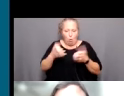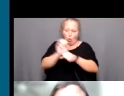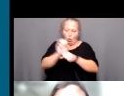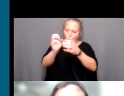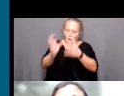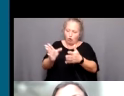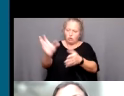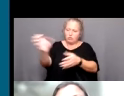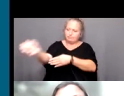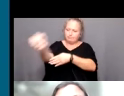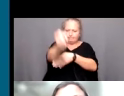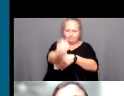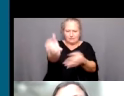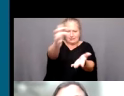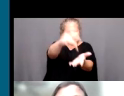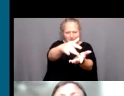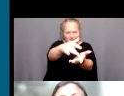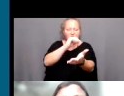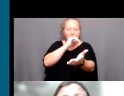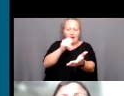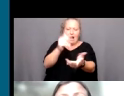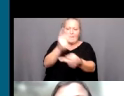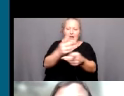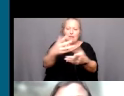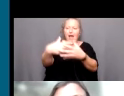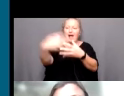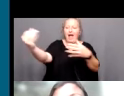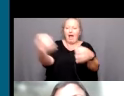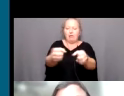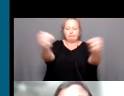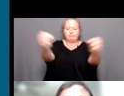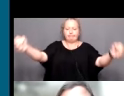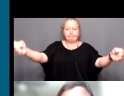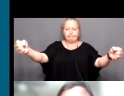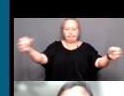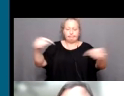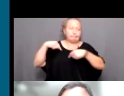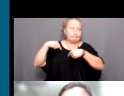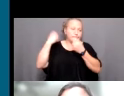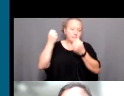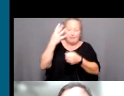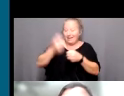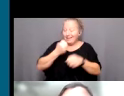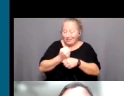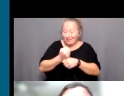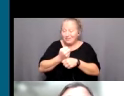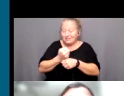these workers at the center instead of sort of keeping them at the margins as we've seen for decades.